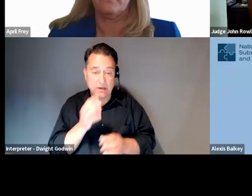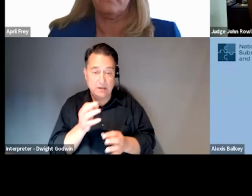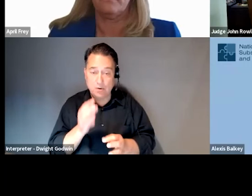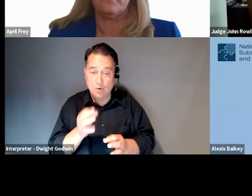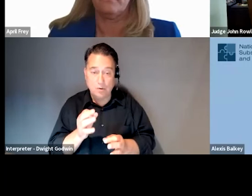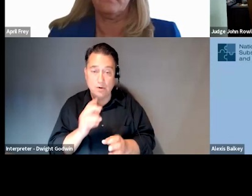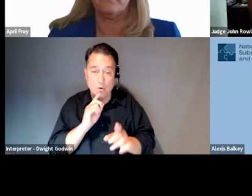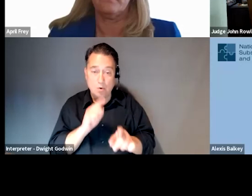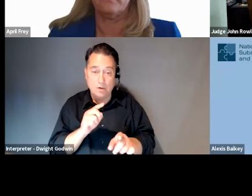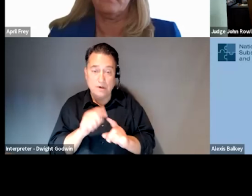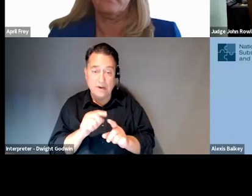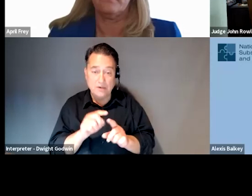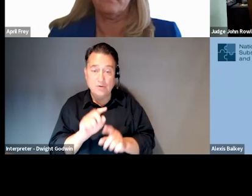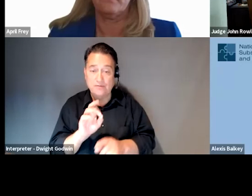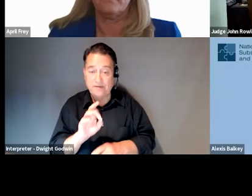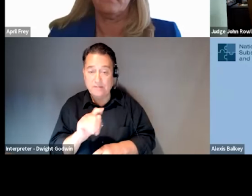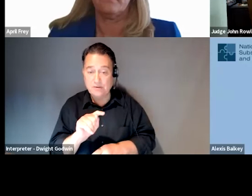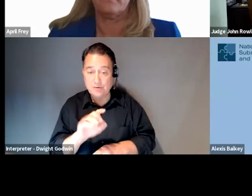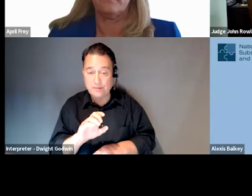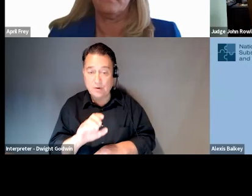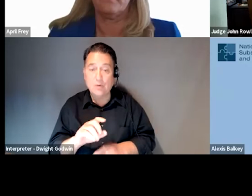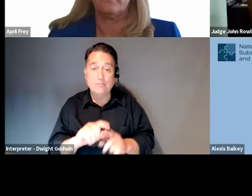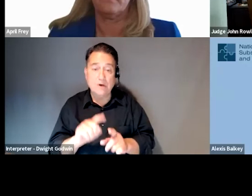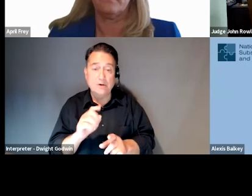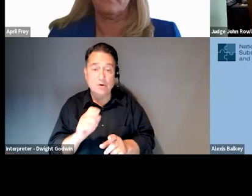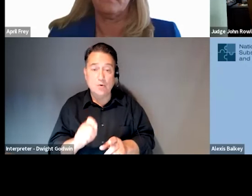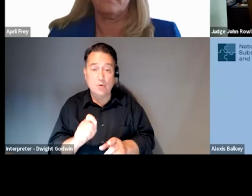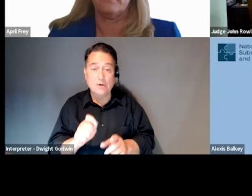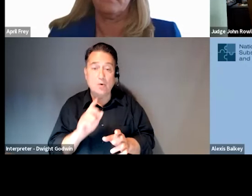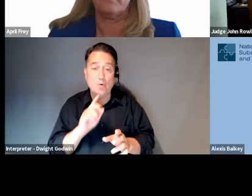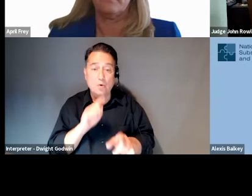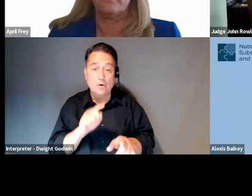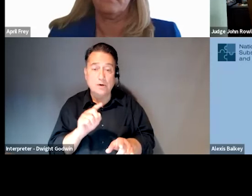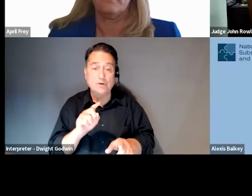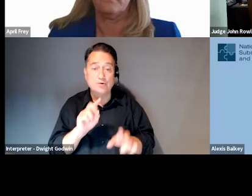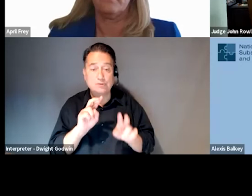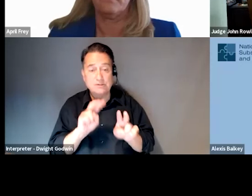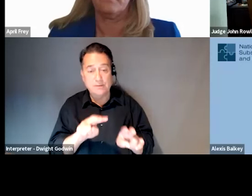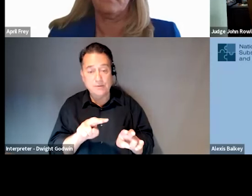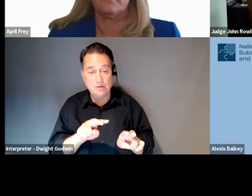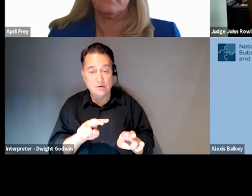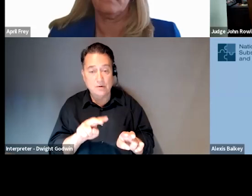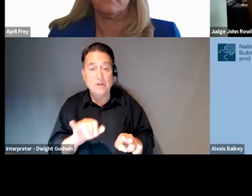but court ordered to just observe, 'cause sometimes that can help make a family understand,